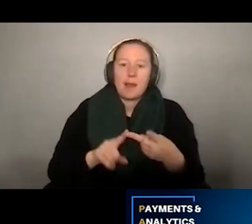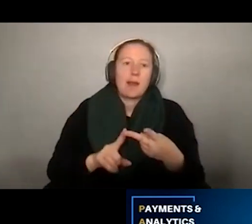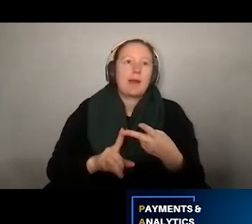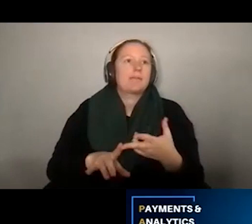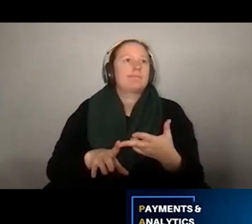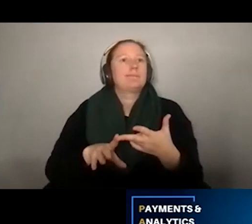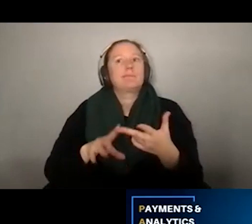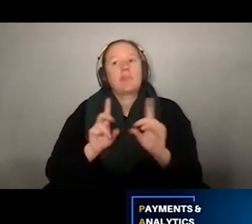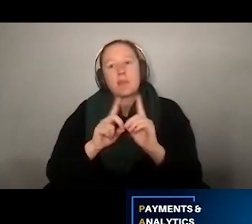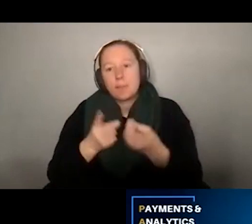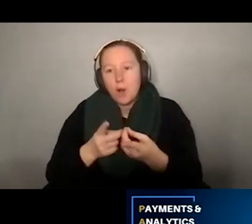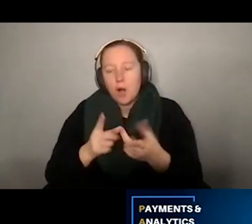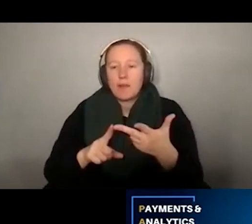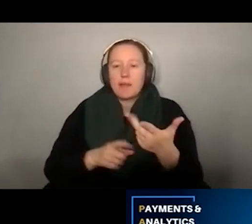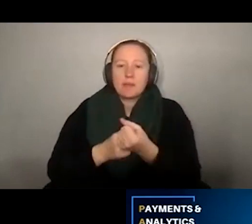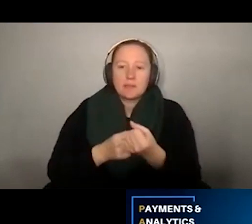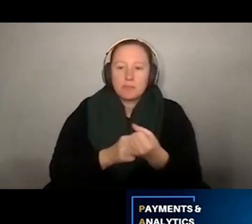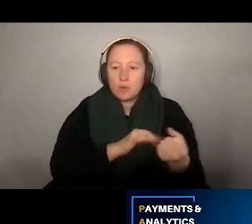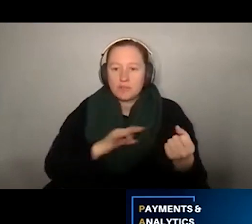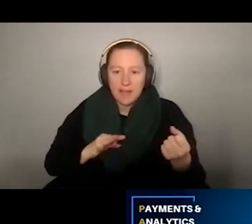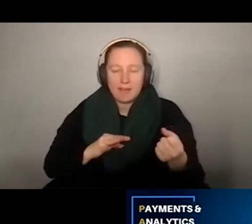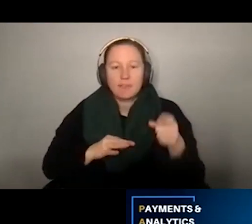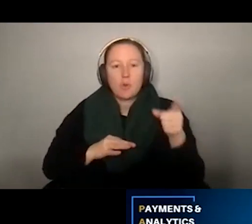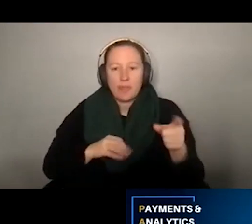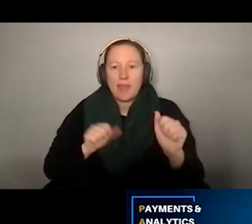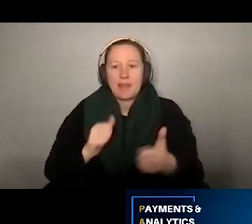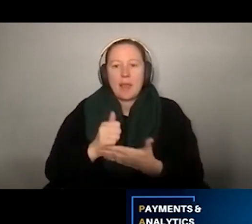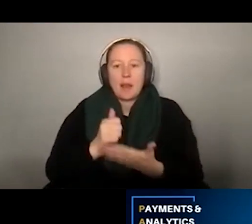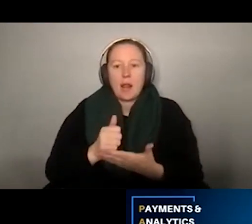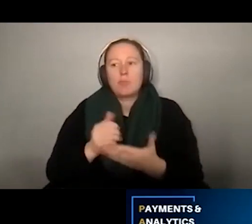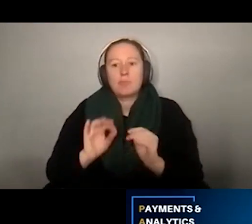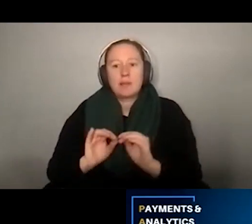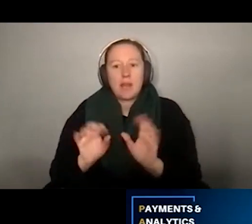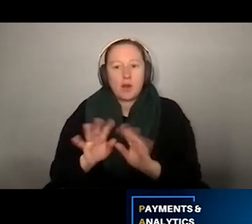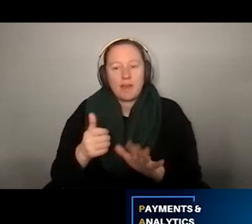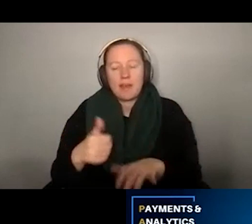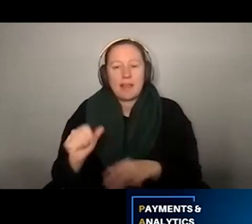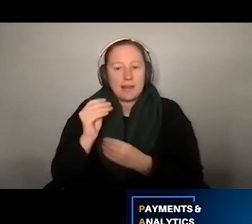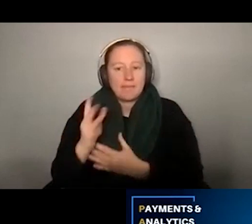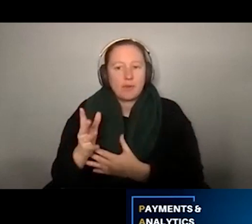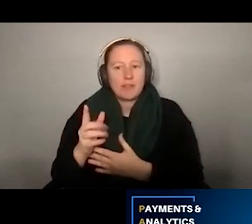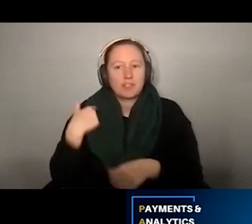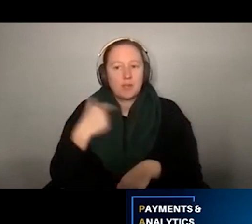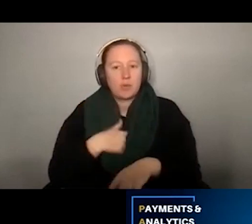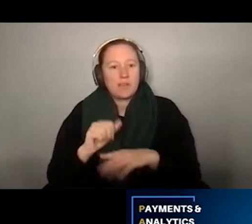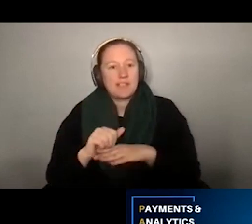That way they can help translate the information that is being sent in the notification.